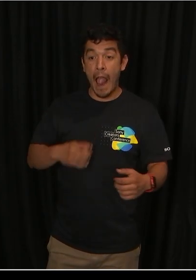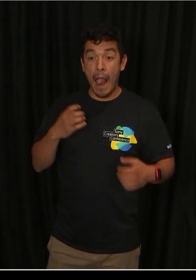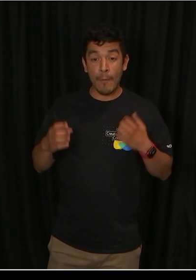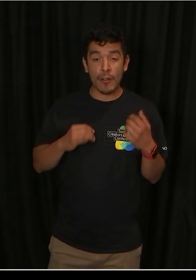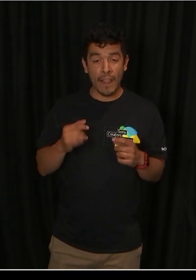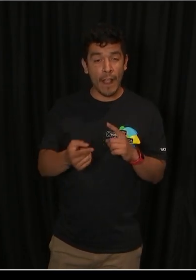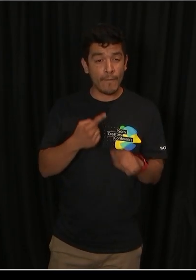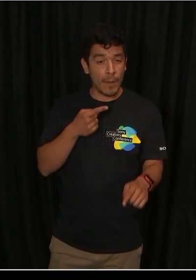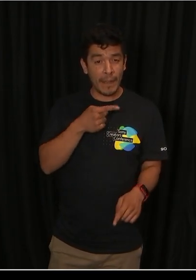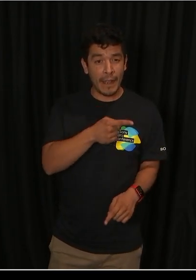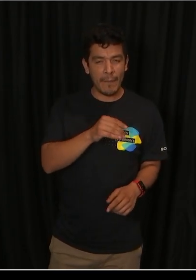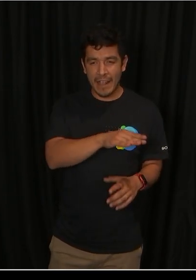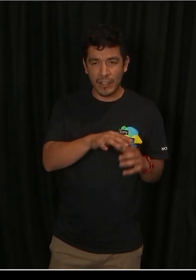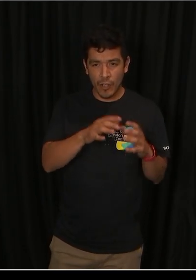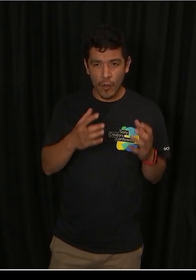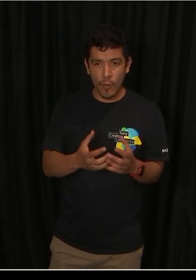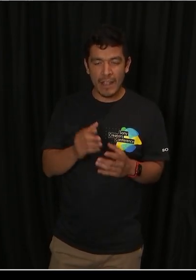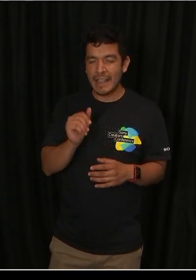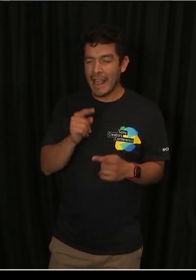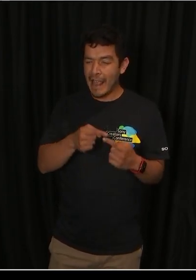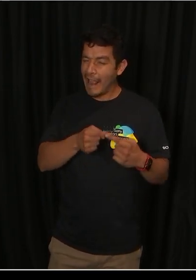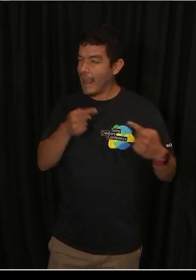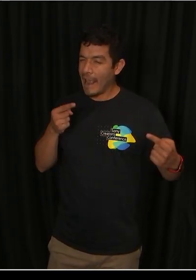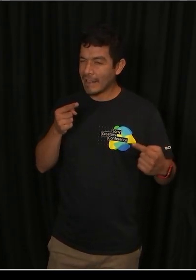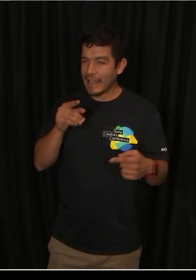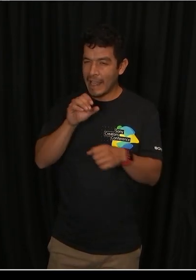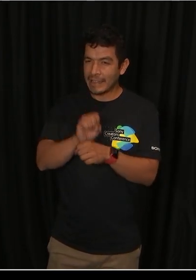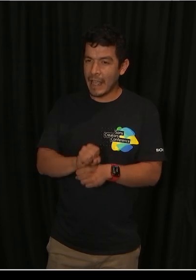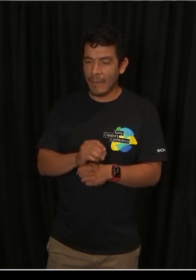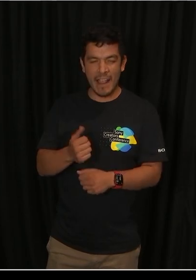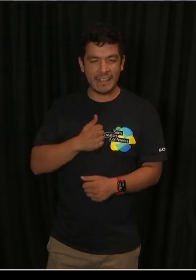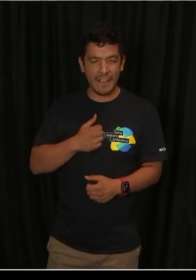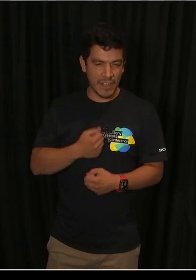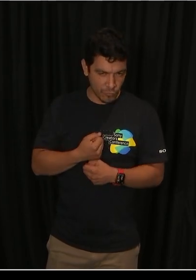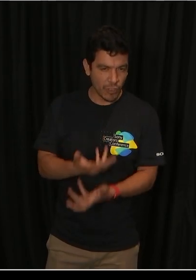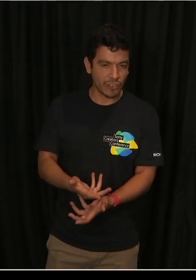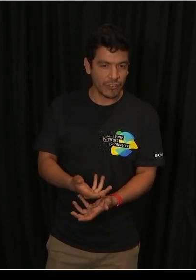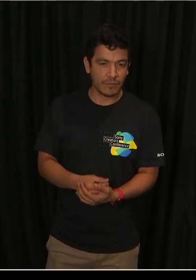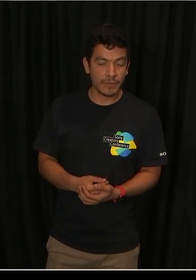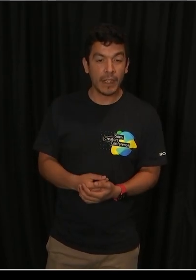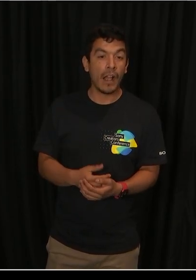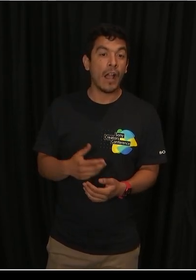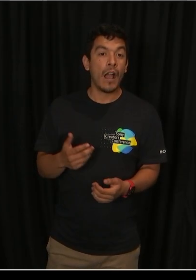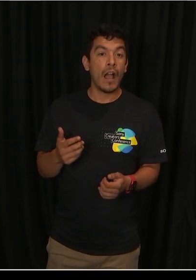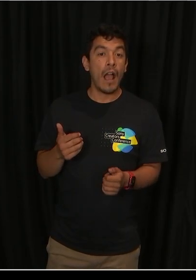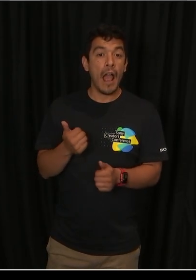and his world is anti-establishment and self-expression. Every department in our pipeline came together